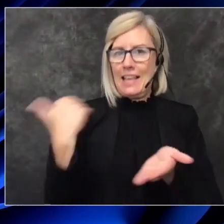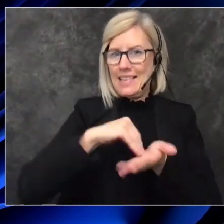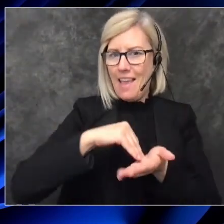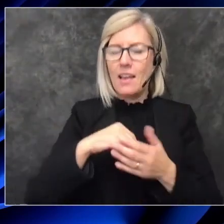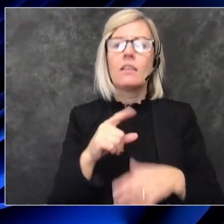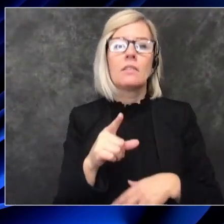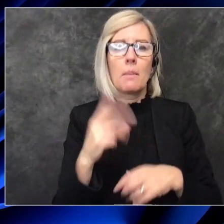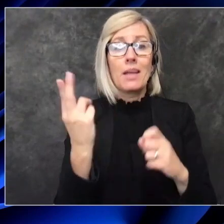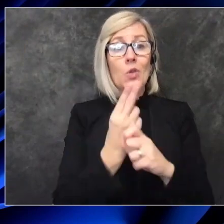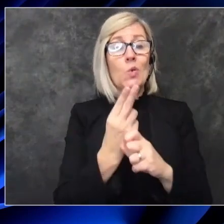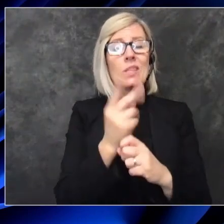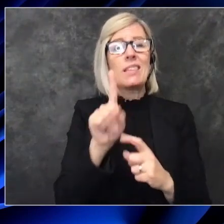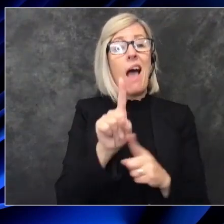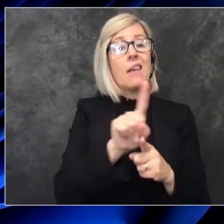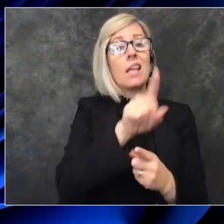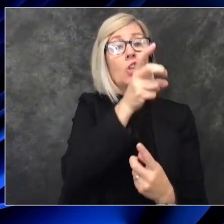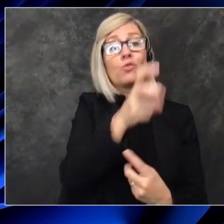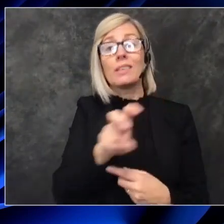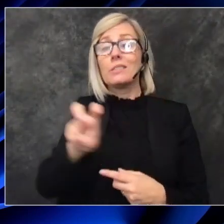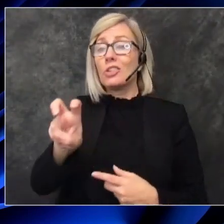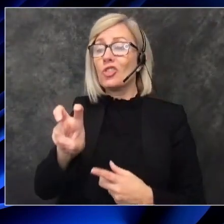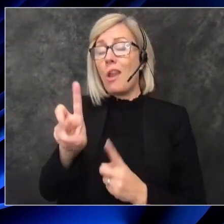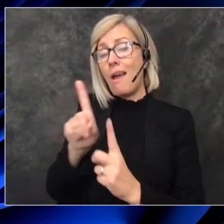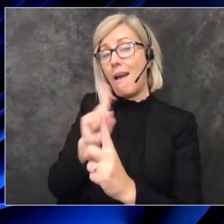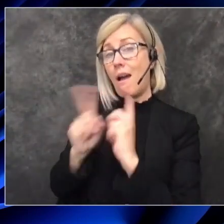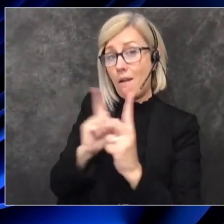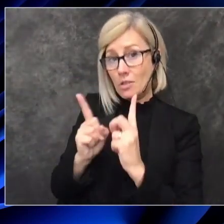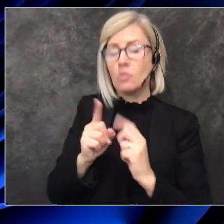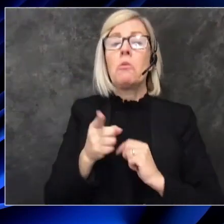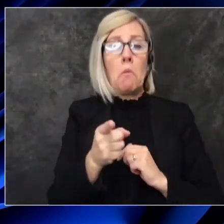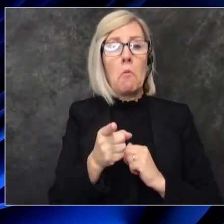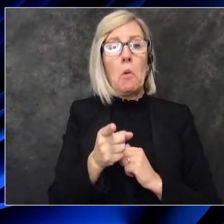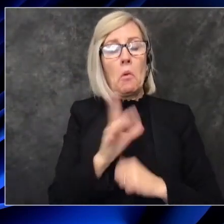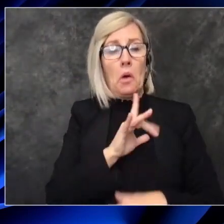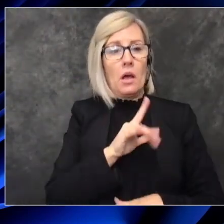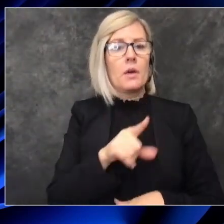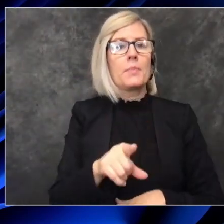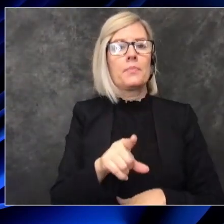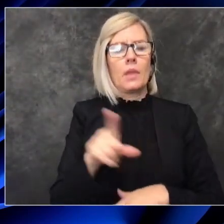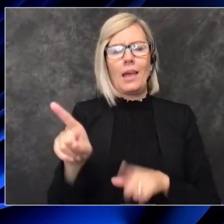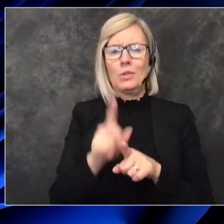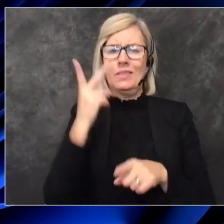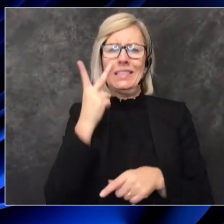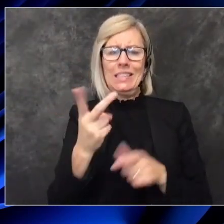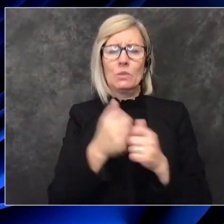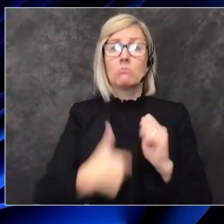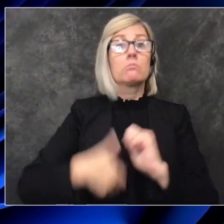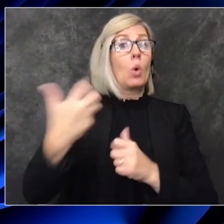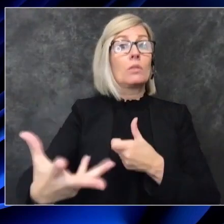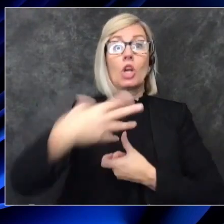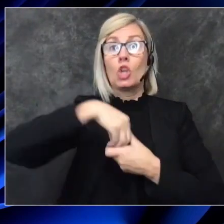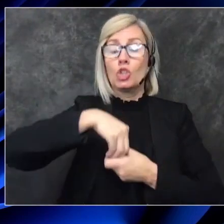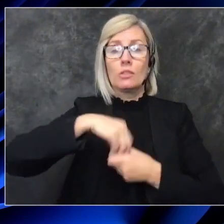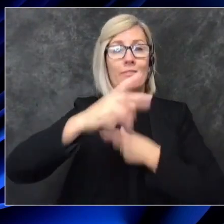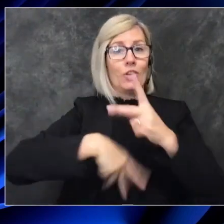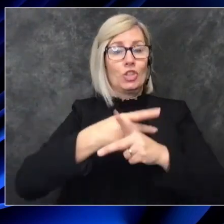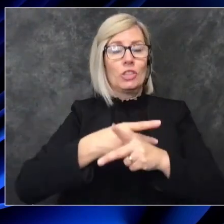transition into accessibility. And as you've seen with this most inclusively designed version of Windows, this is.